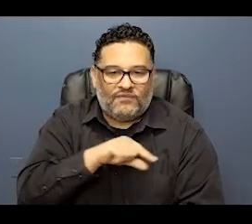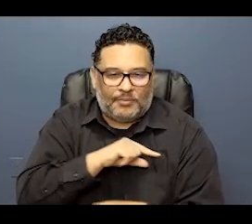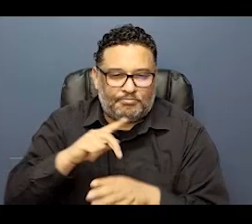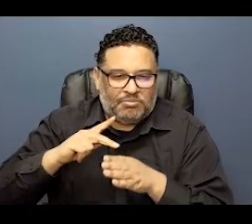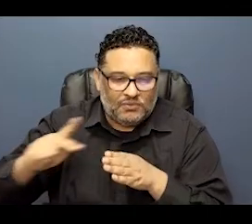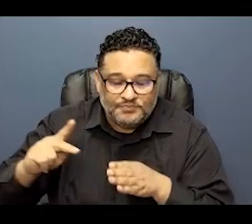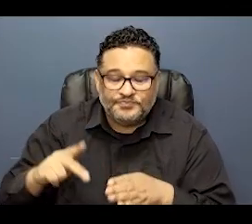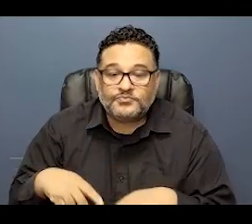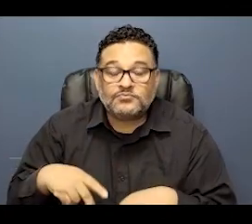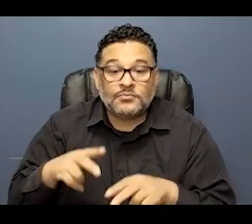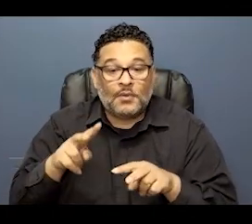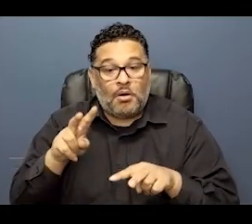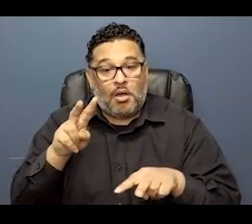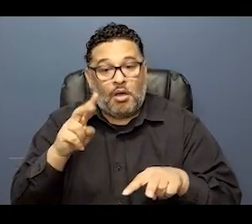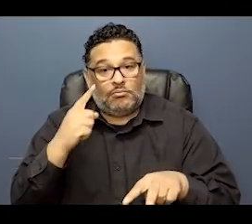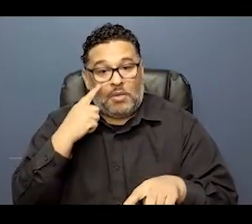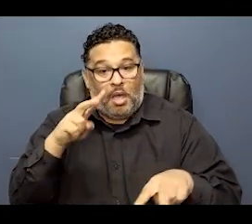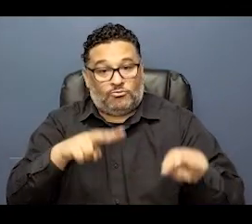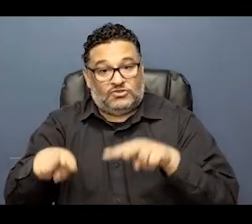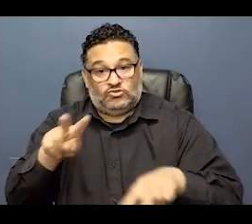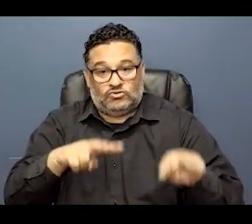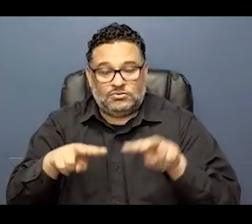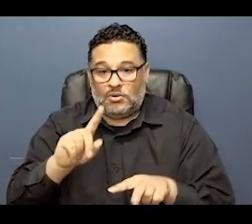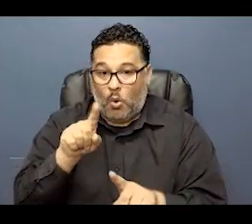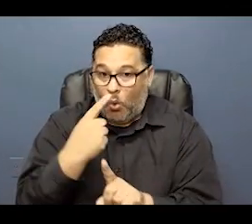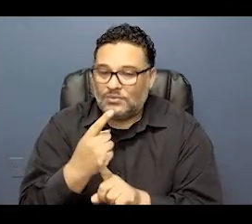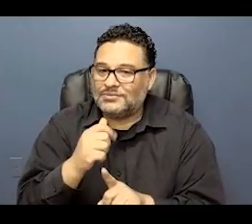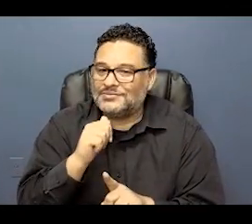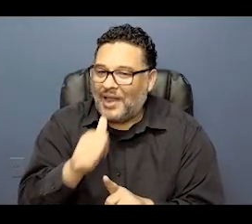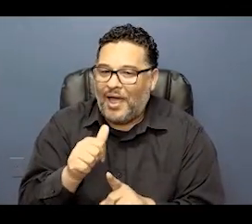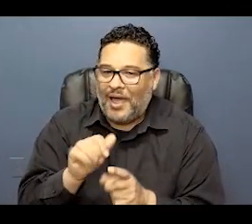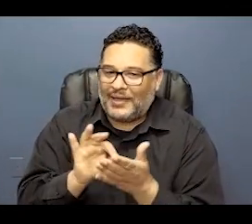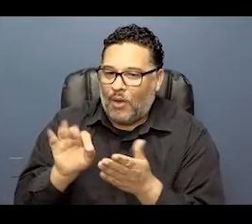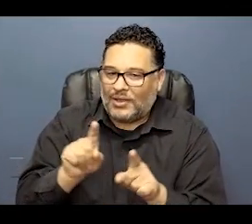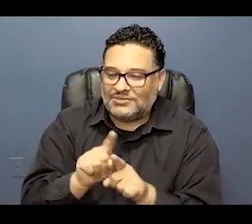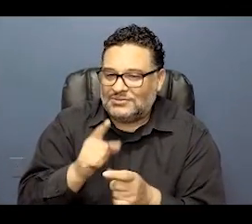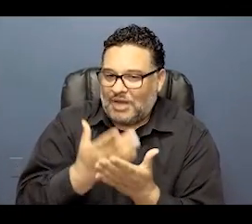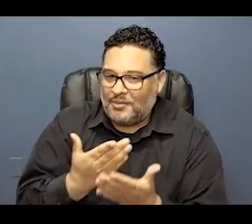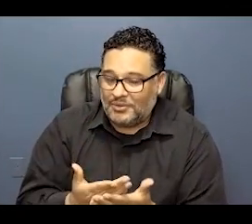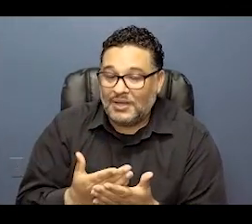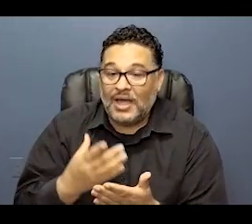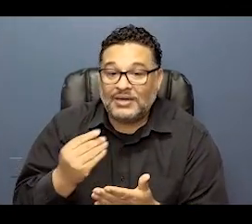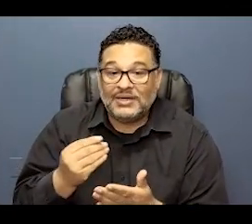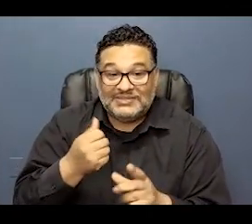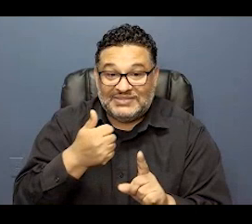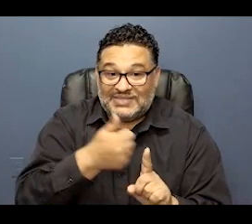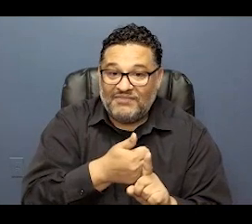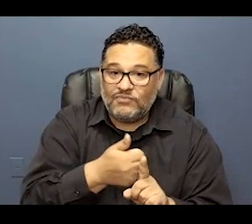alone don’t count as documentation, and self-reports aren’t enough either.